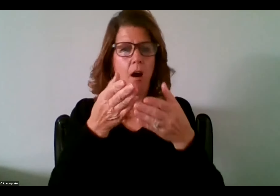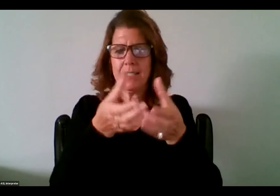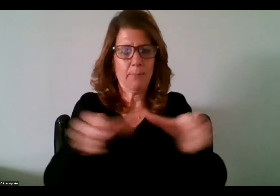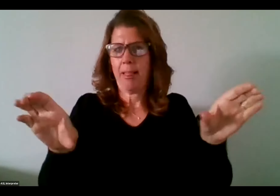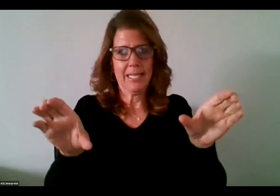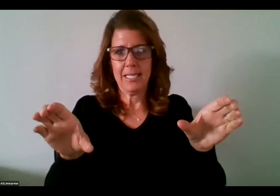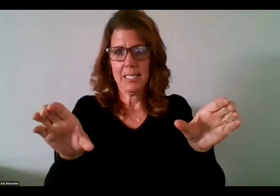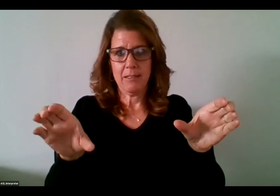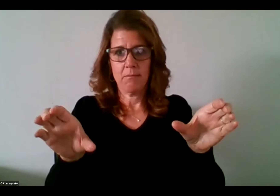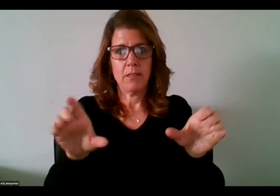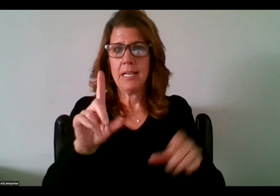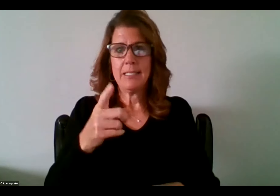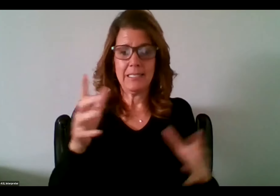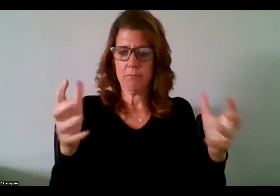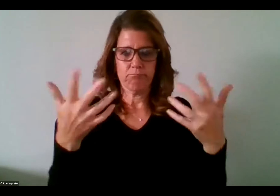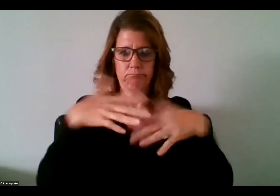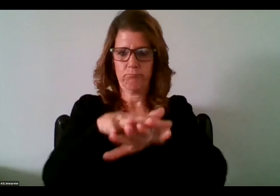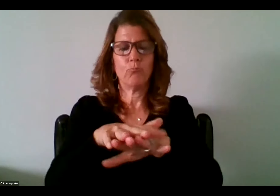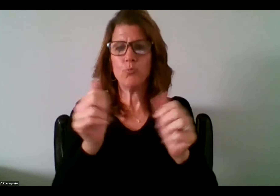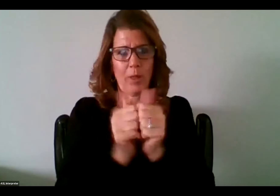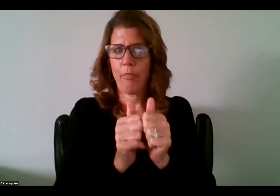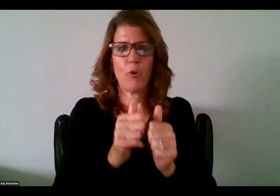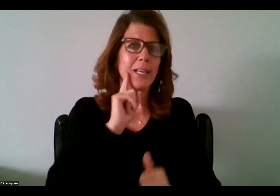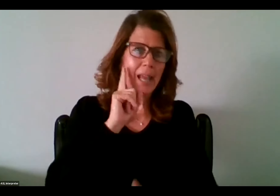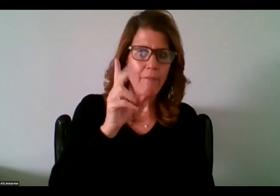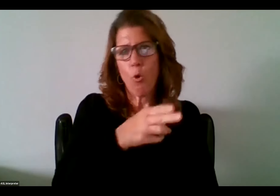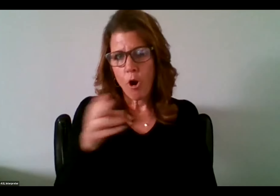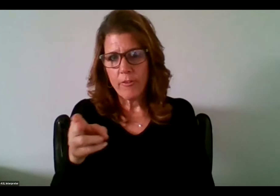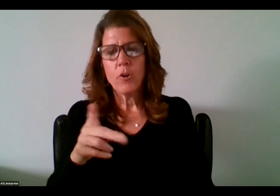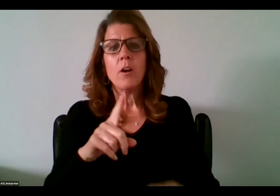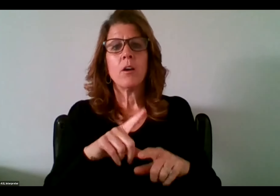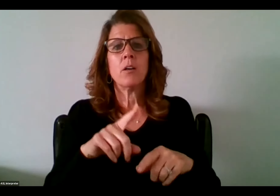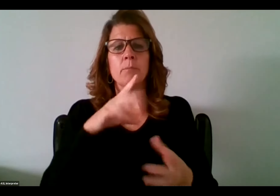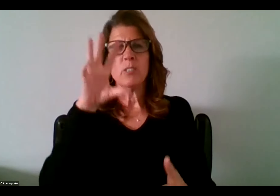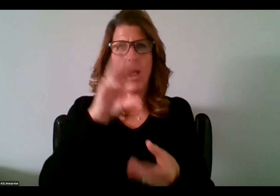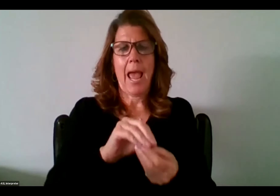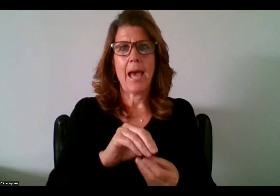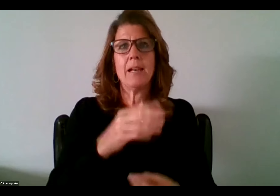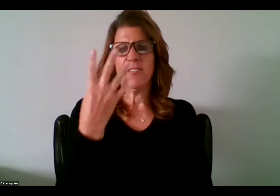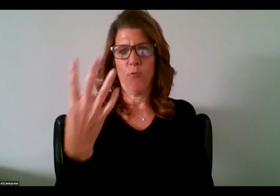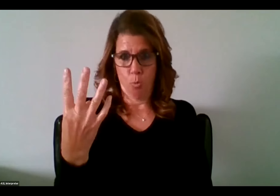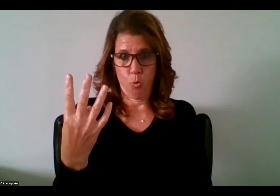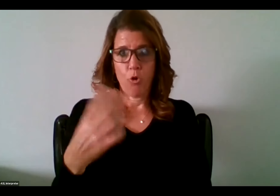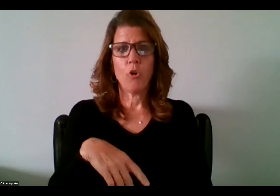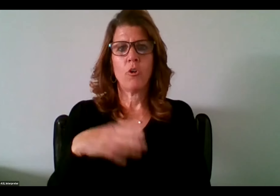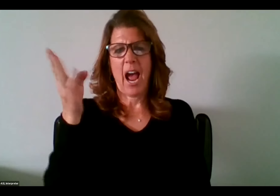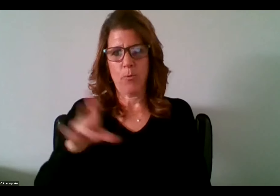Bylaws, it is blended together. But I added that up to see where we were with that. We